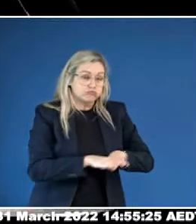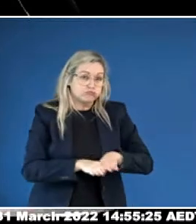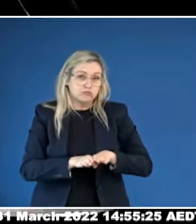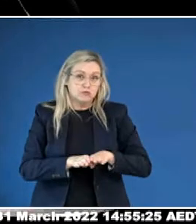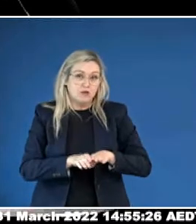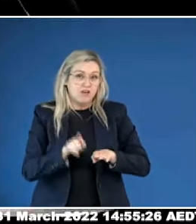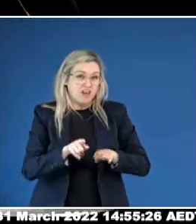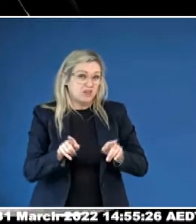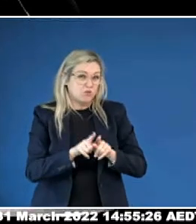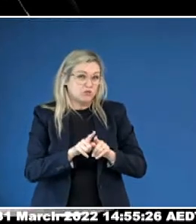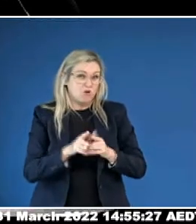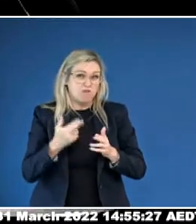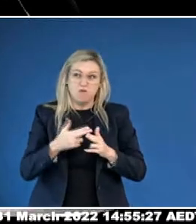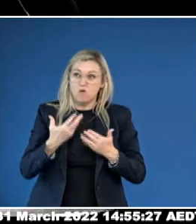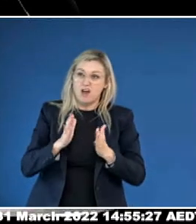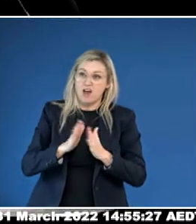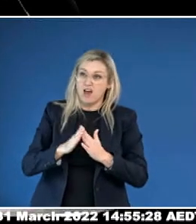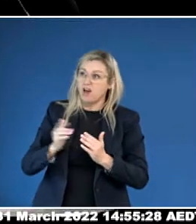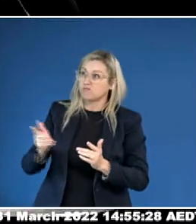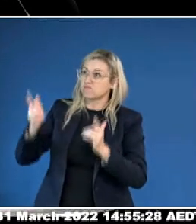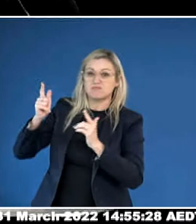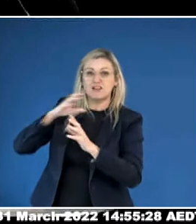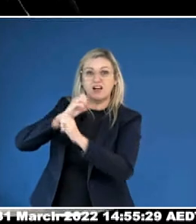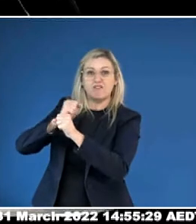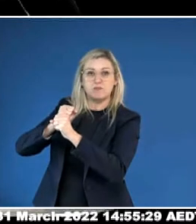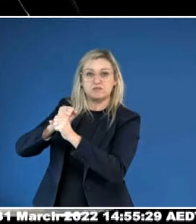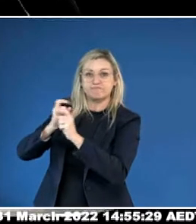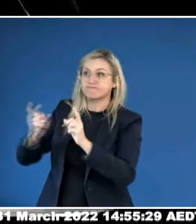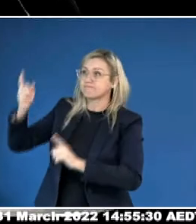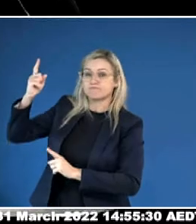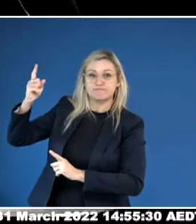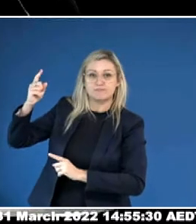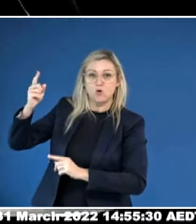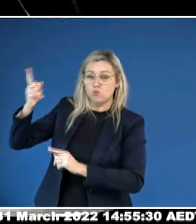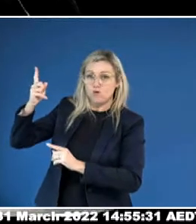It's about this country saying, "This is what we agree is gender-based violence against